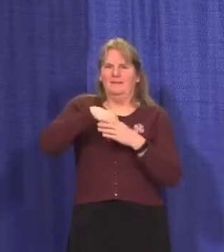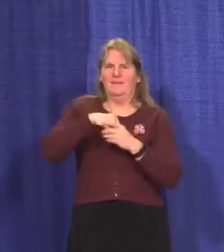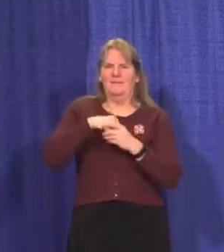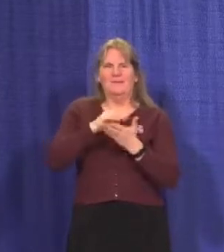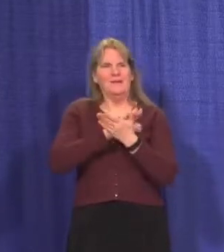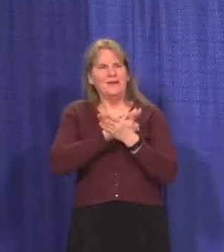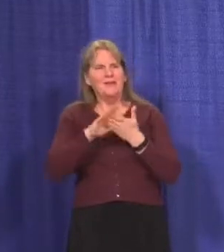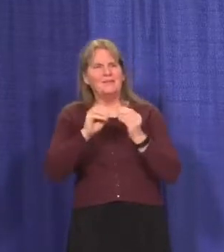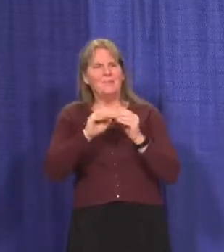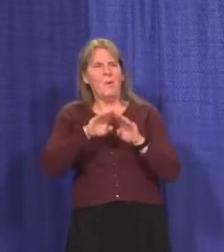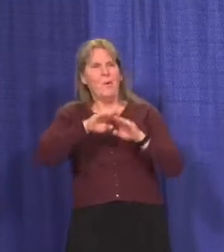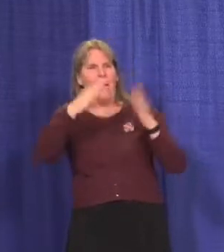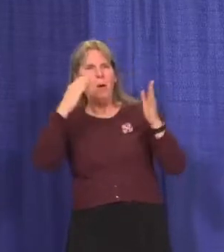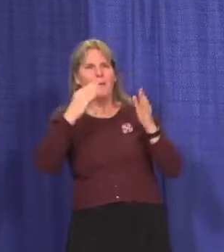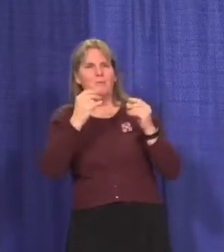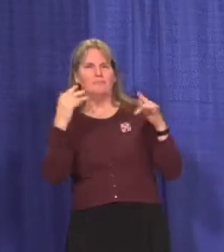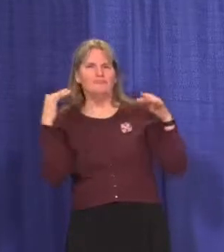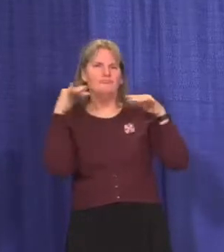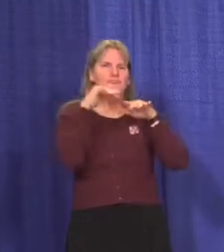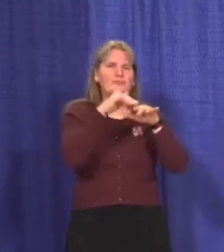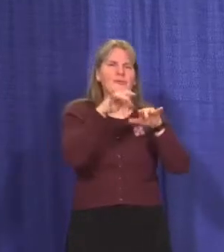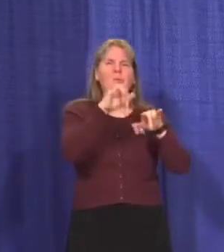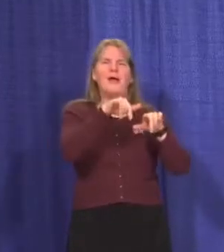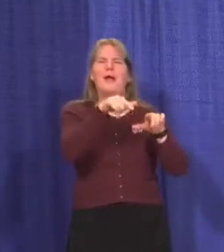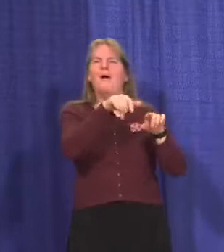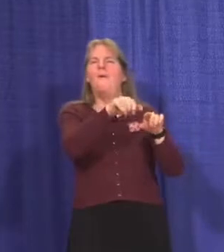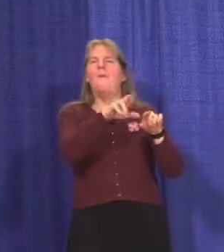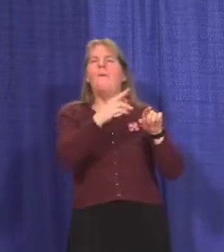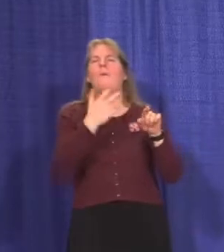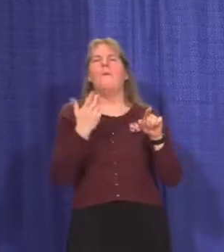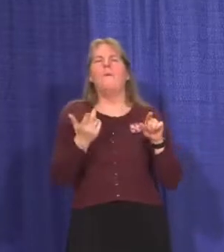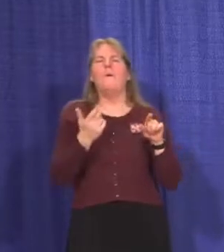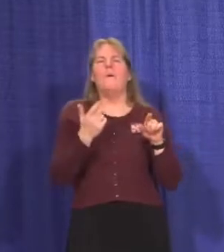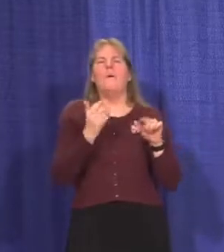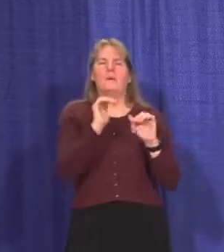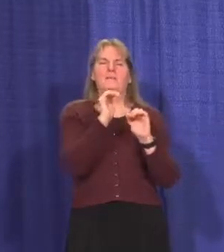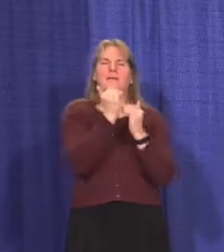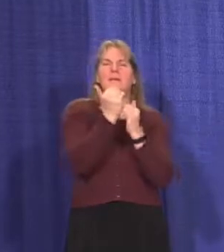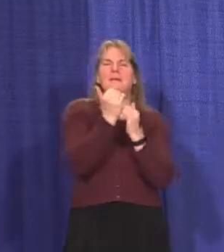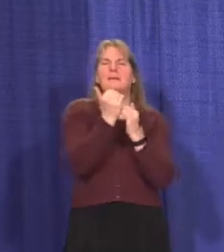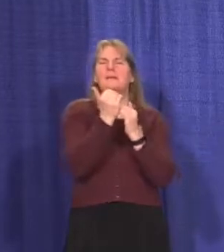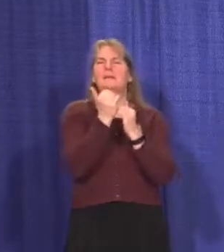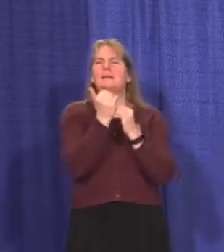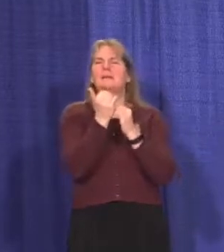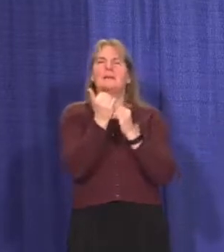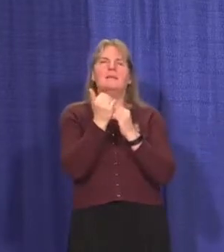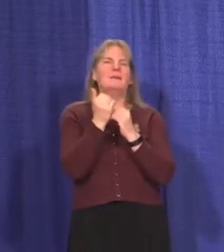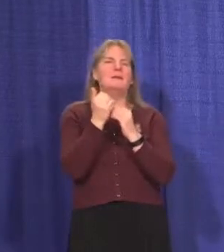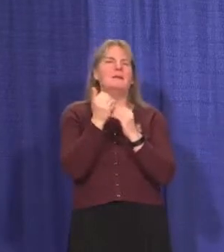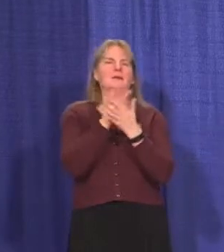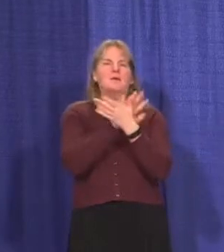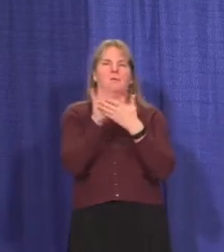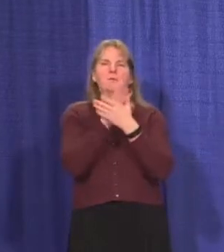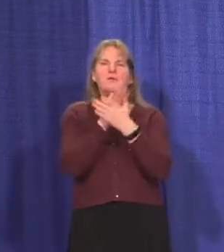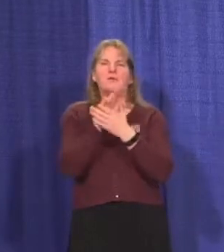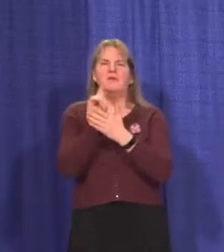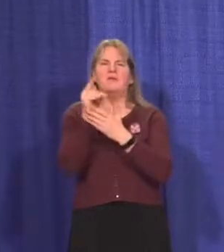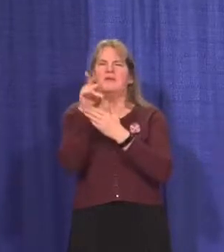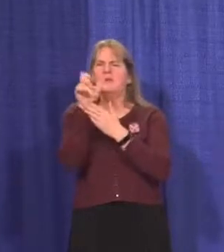people can go to that or the main movie theatres? What is the point of maintaining restrictions when we've done so